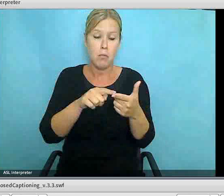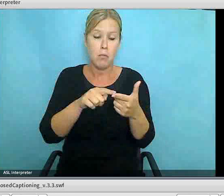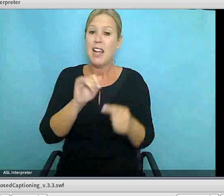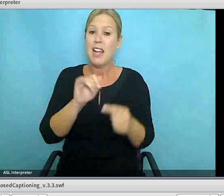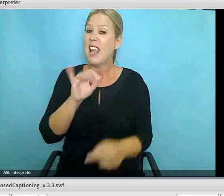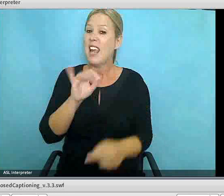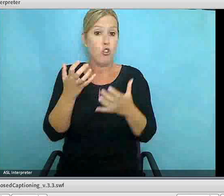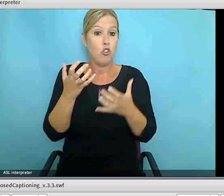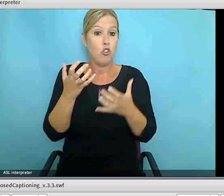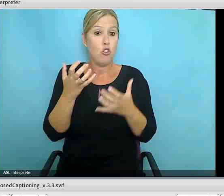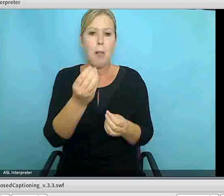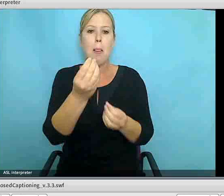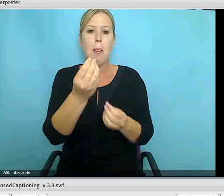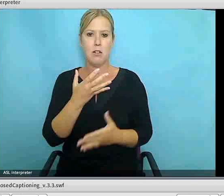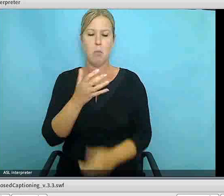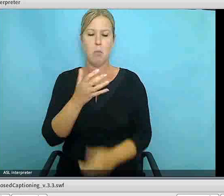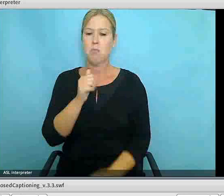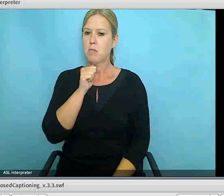to be in One Care.